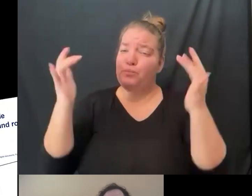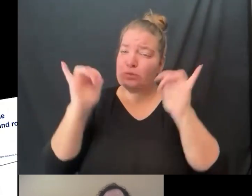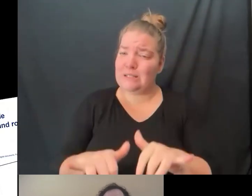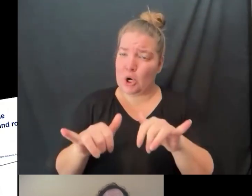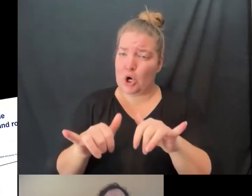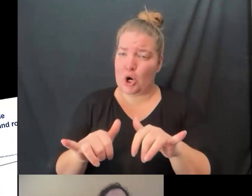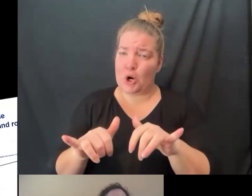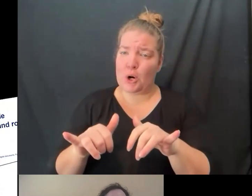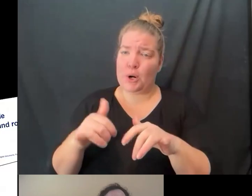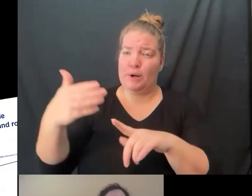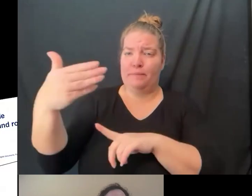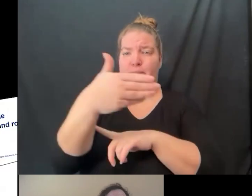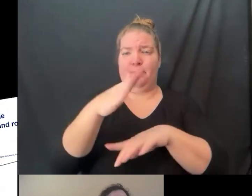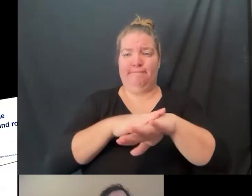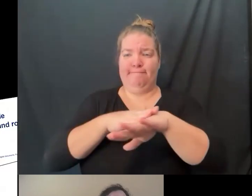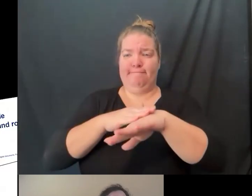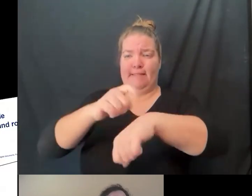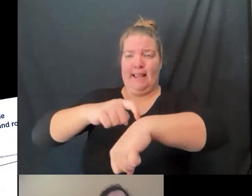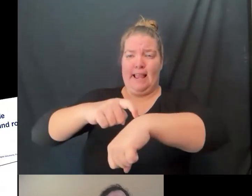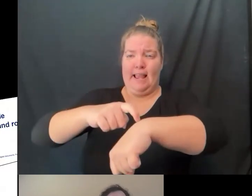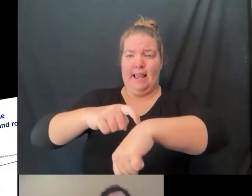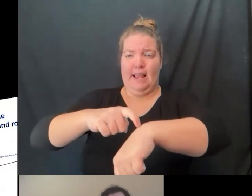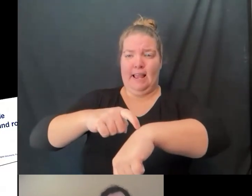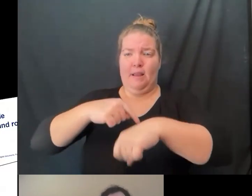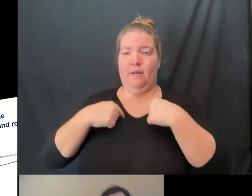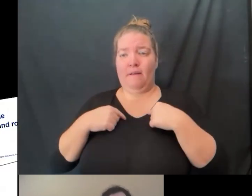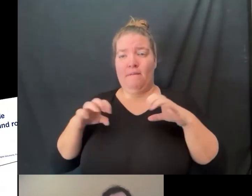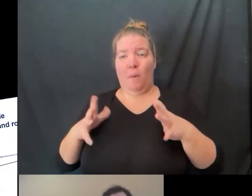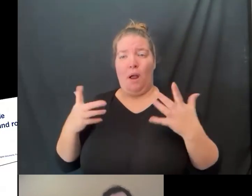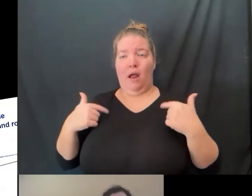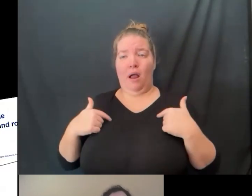well if there are any timeouts in advance so they can prepare themselves.